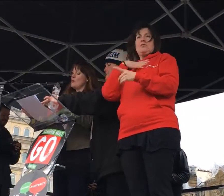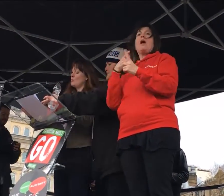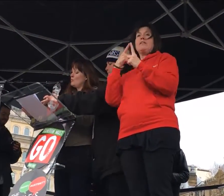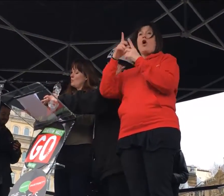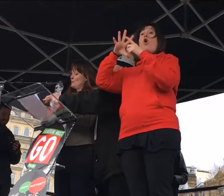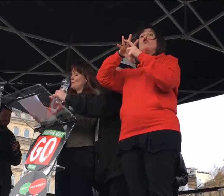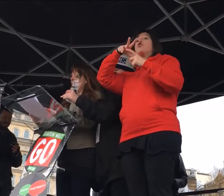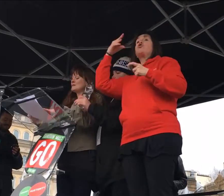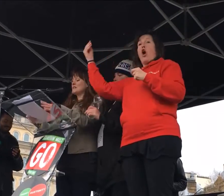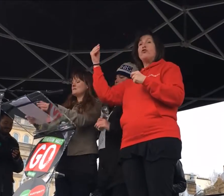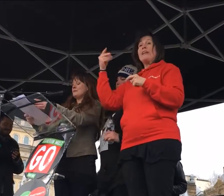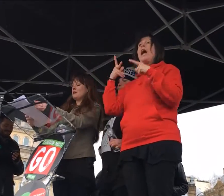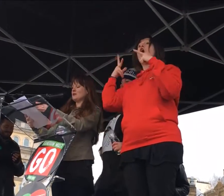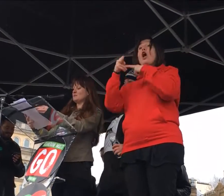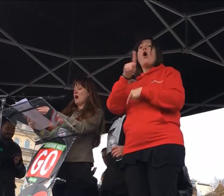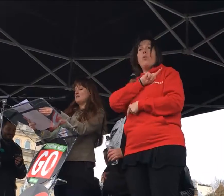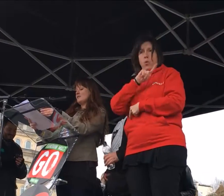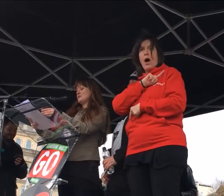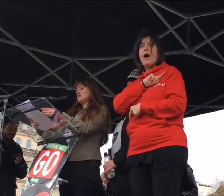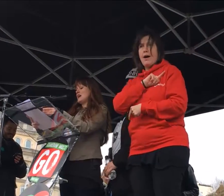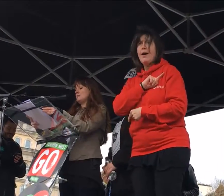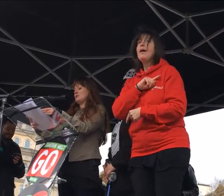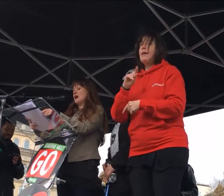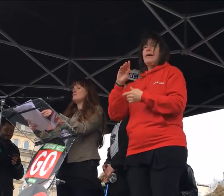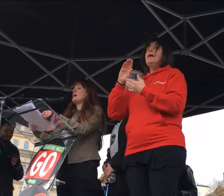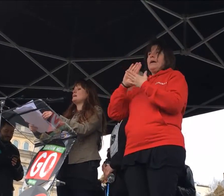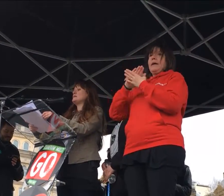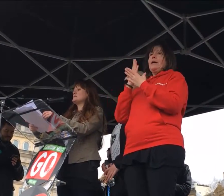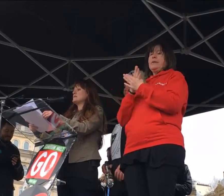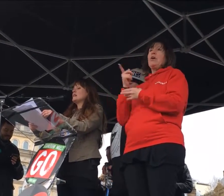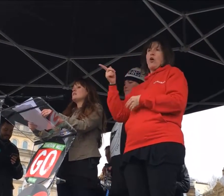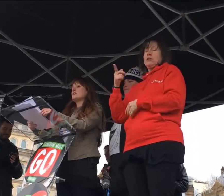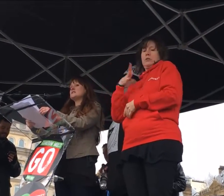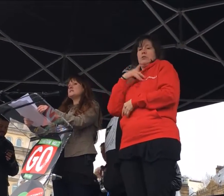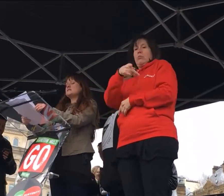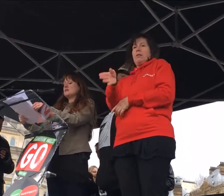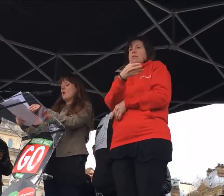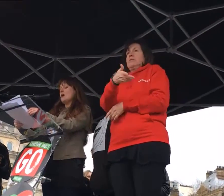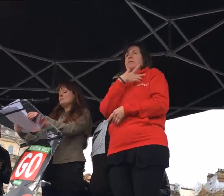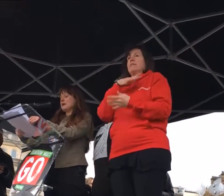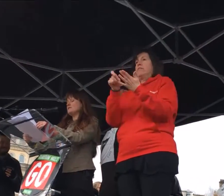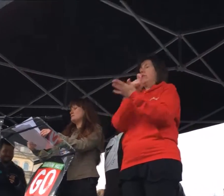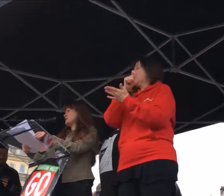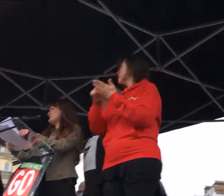Ellen: What a significant month for disabled campaigners things are still unbelievably